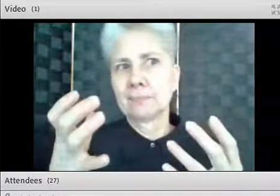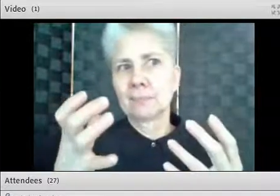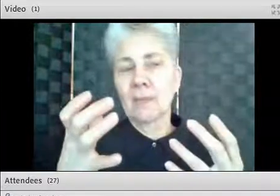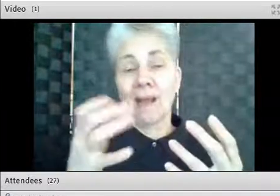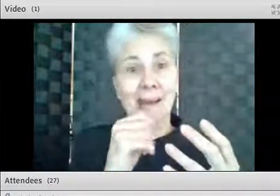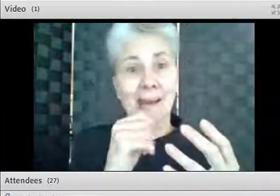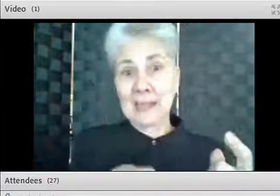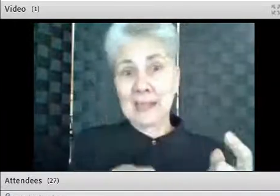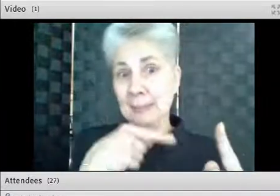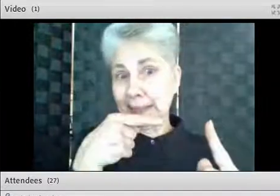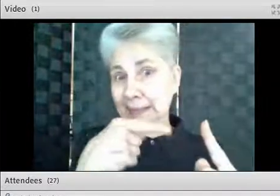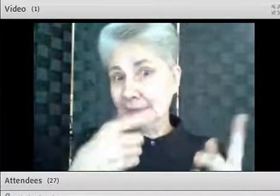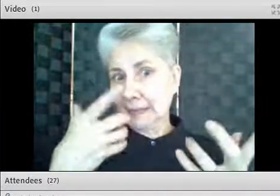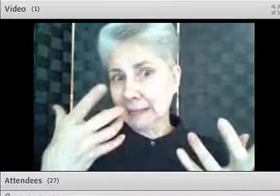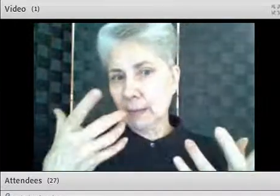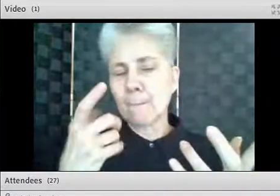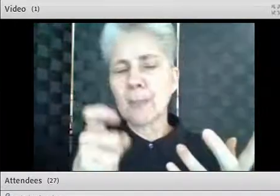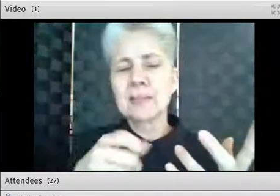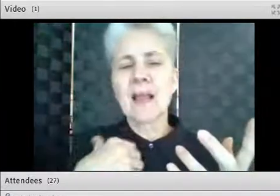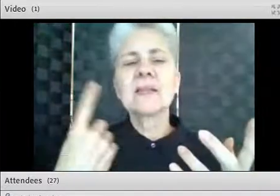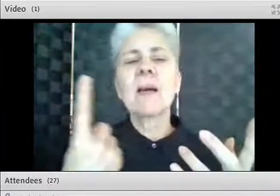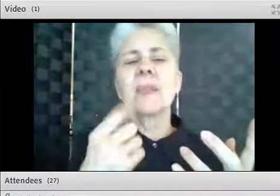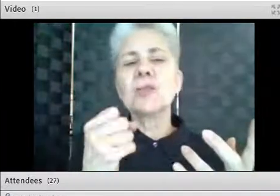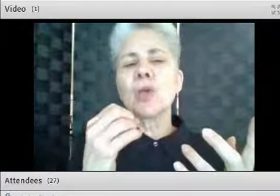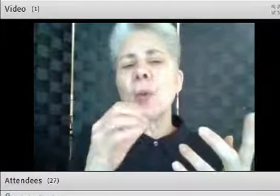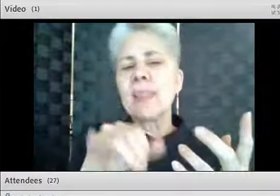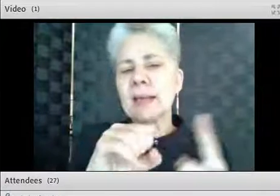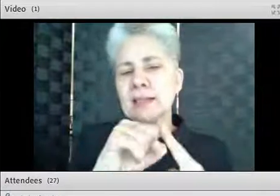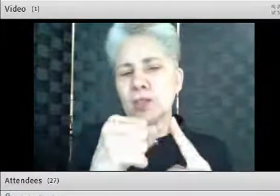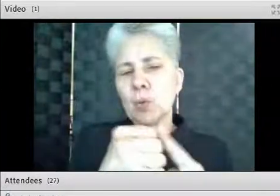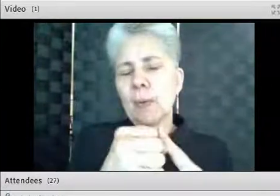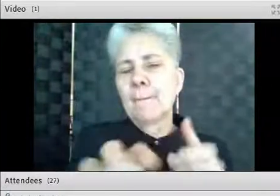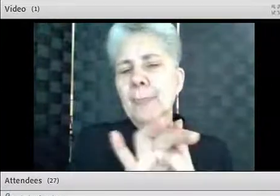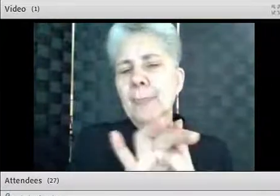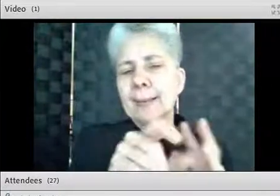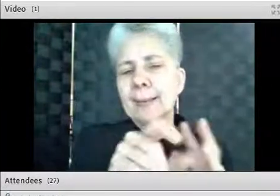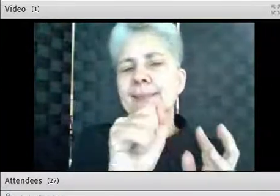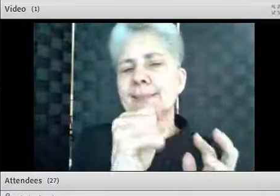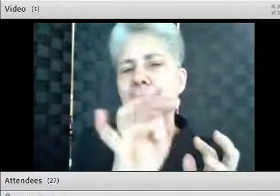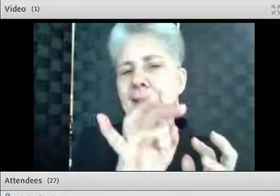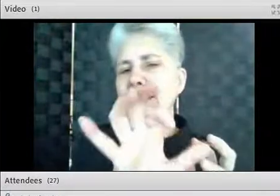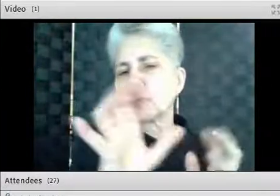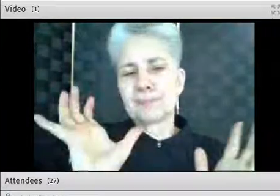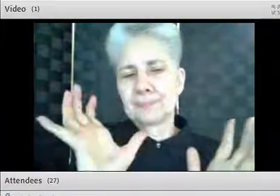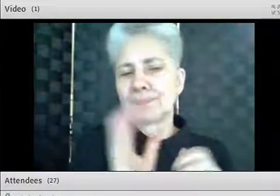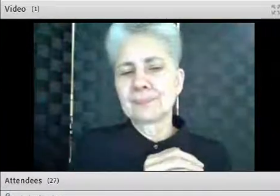just you have to have something, right? So in this case you just choose 1900, okay, so it has something there. All right?